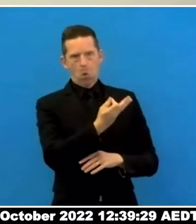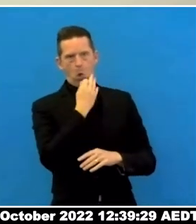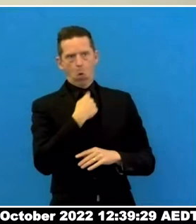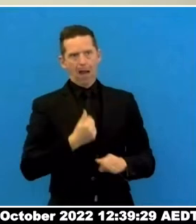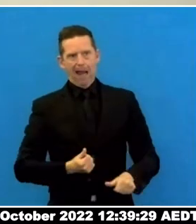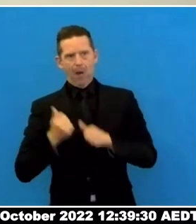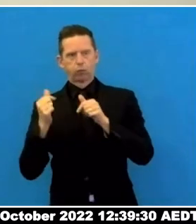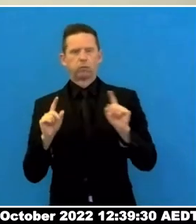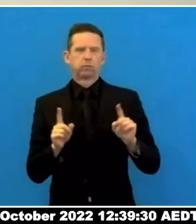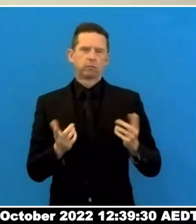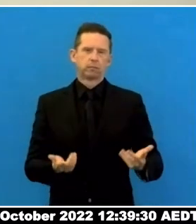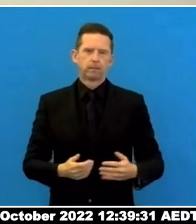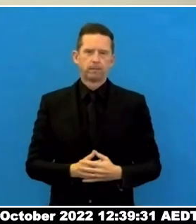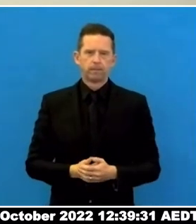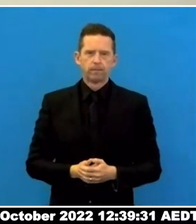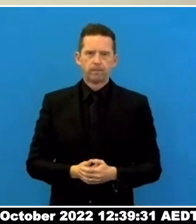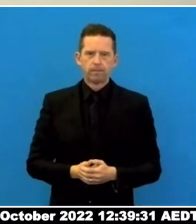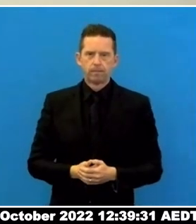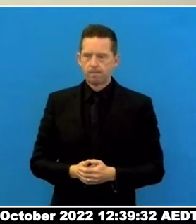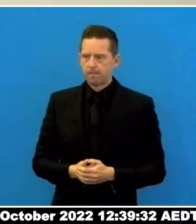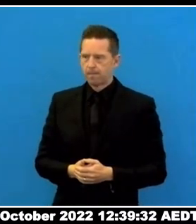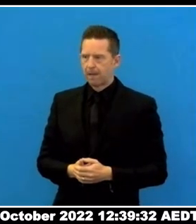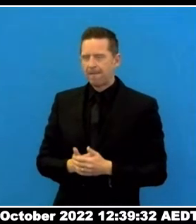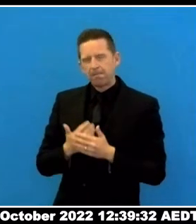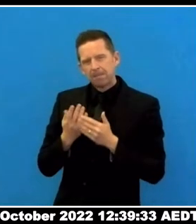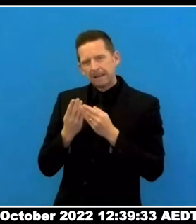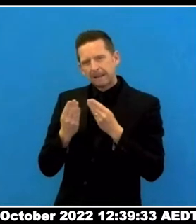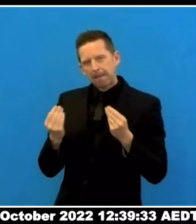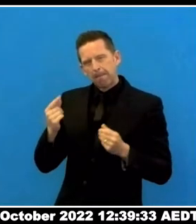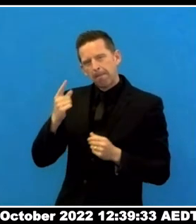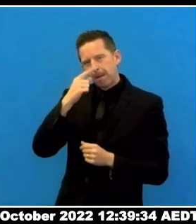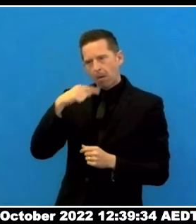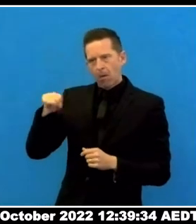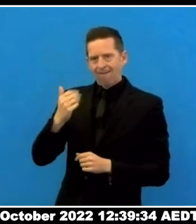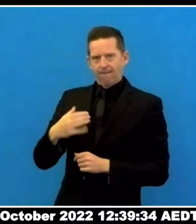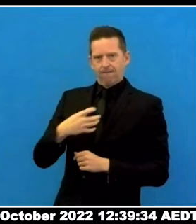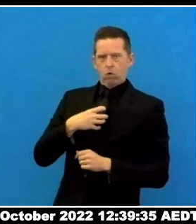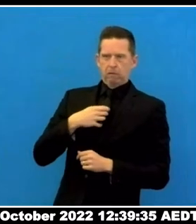And some people have a great fear of health professionals